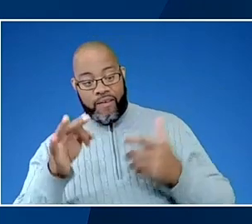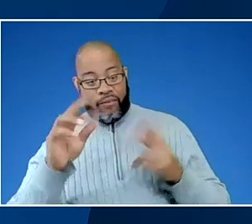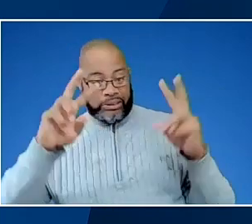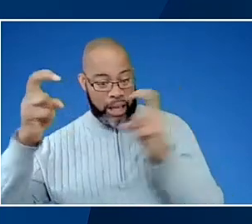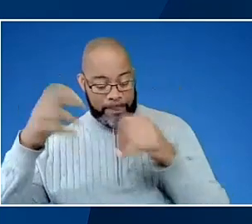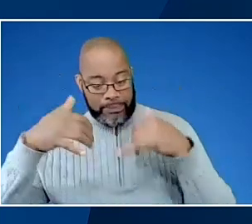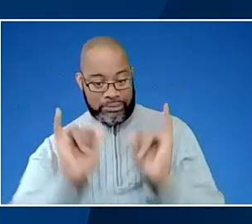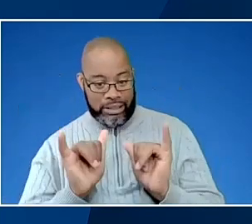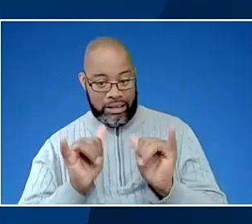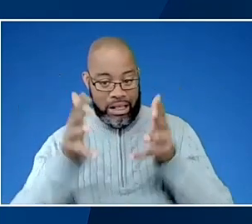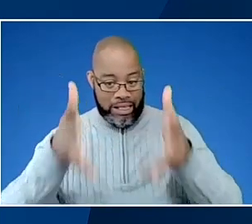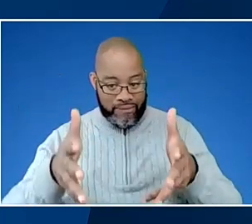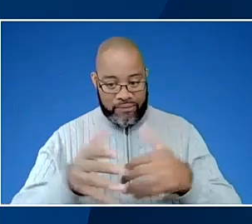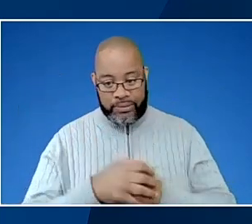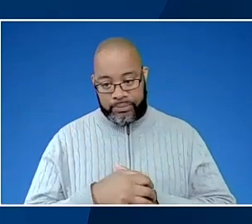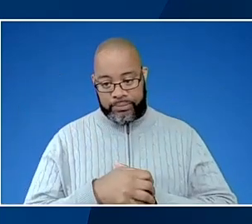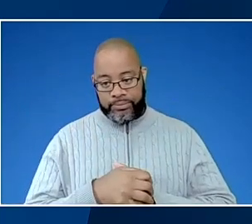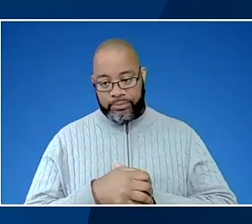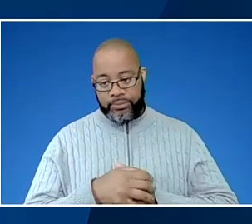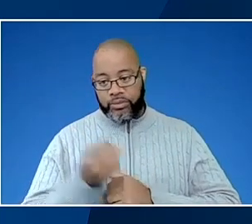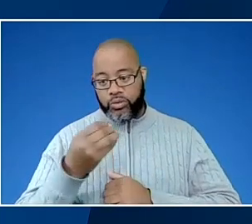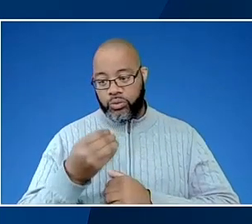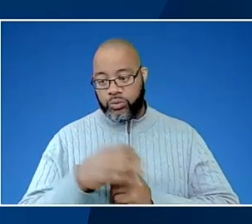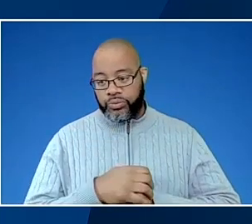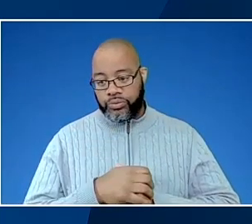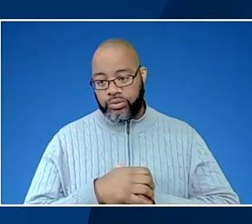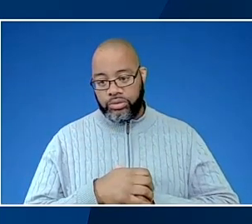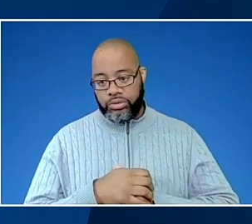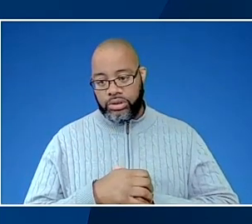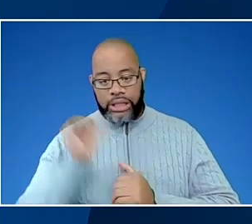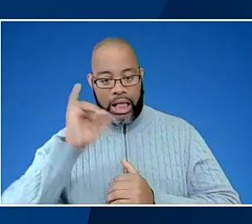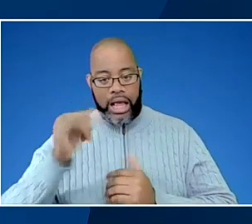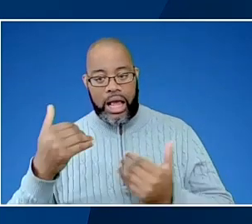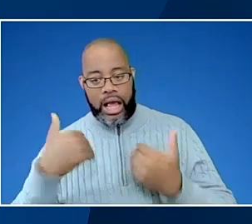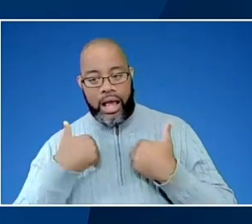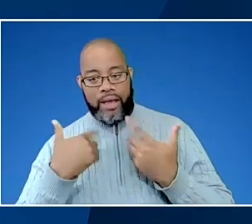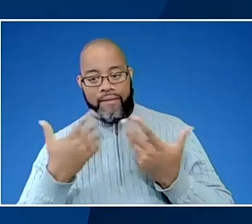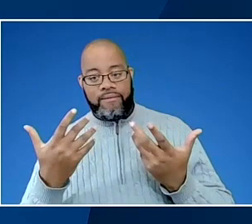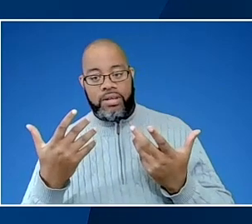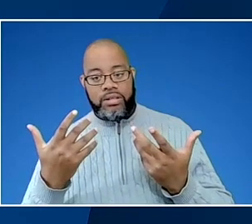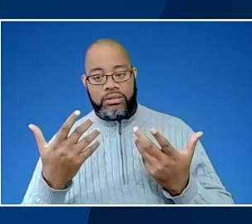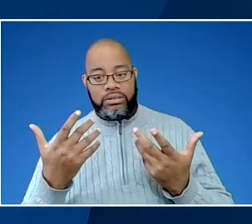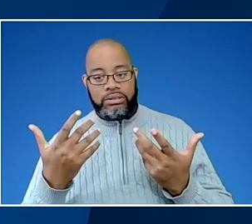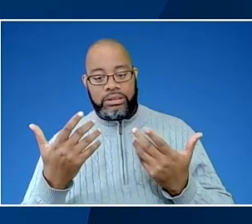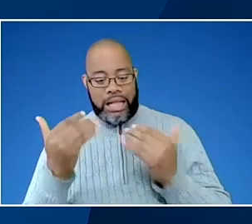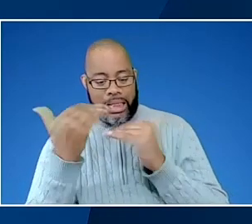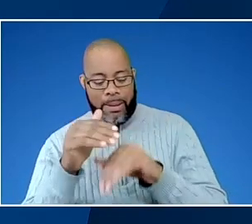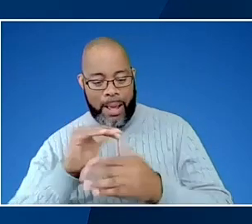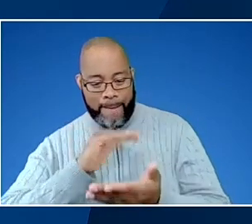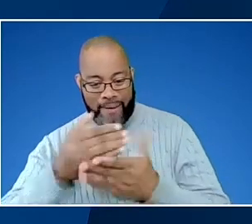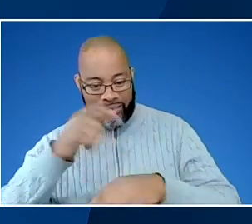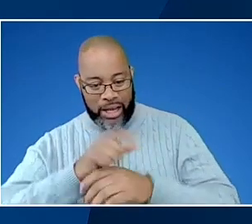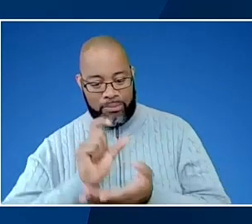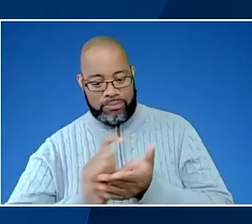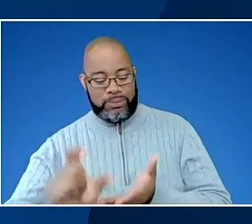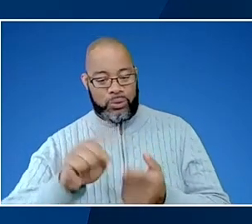on the table. So, it sounds like there has been a, you know, a finite amount of time allocated to the TRIO committee,